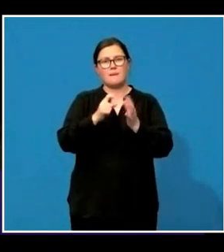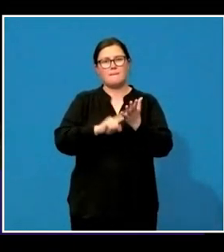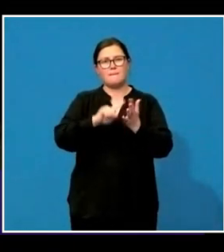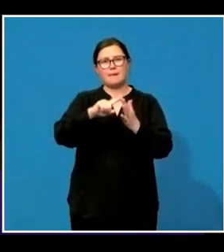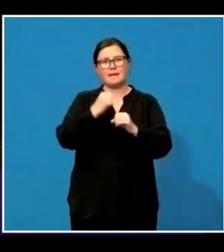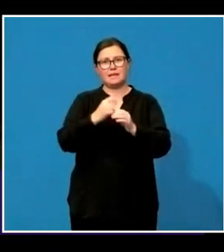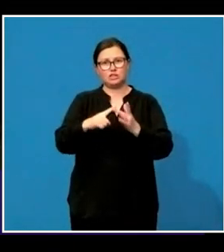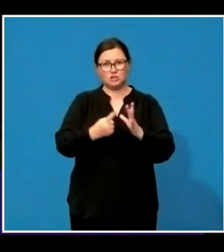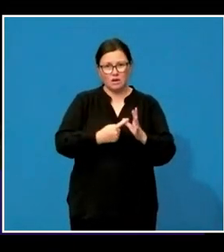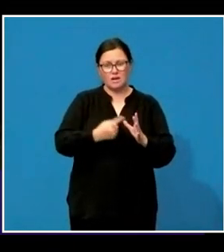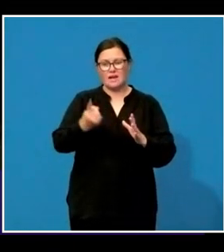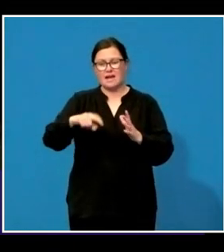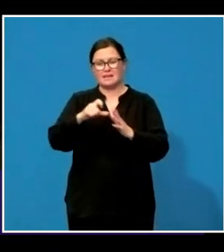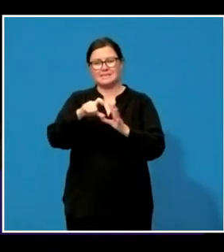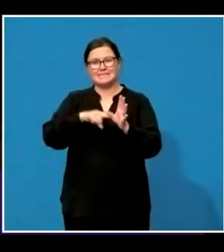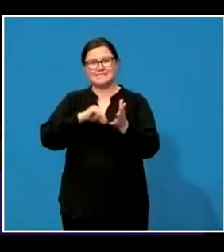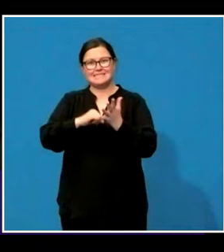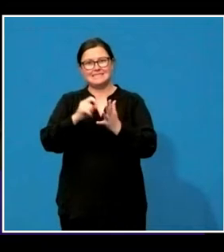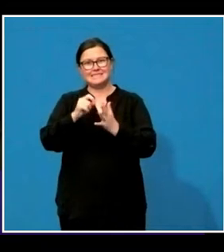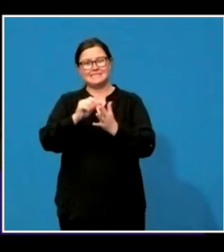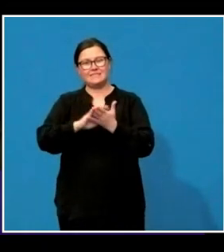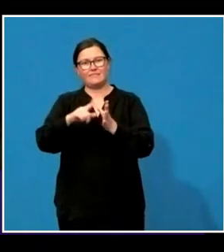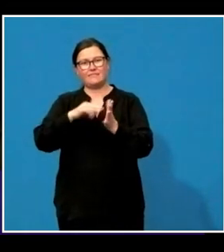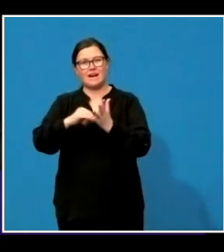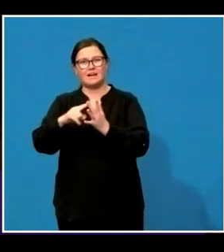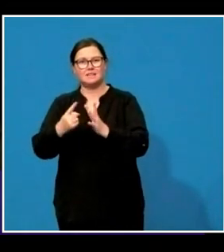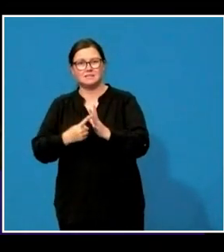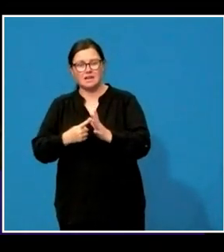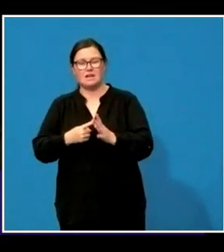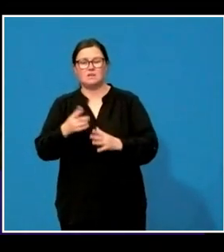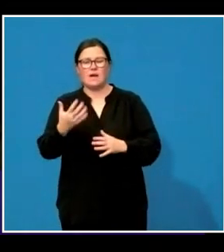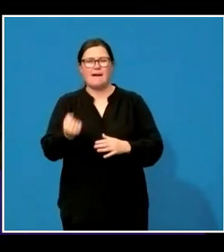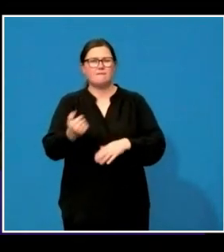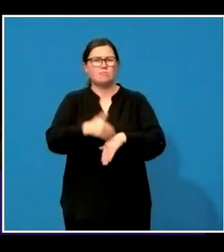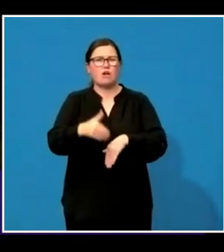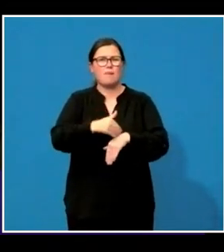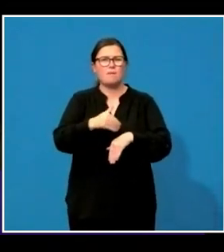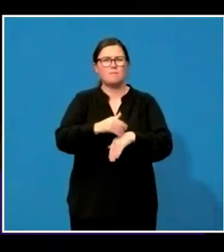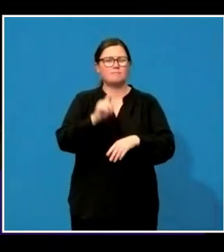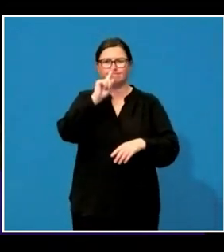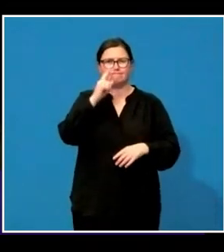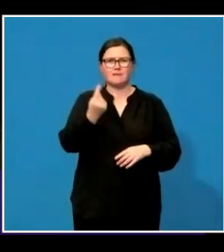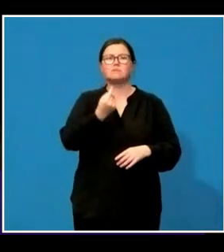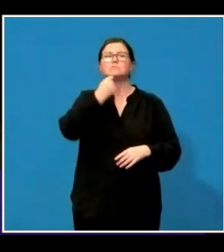So, he has difficulty swallowing and, for that reason, he has a need to have special